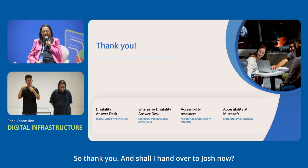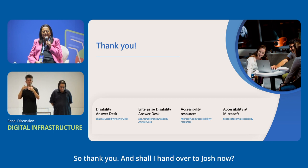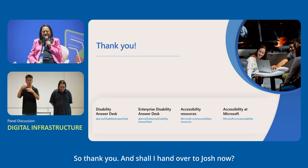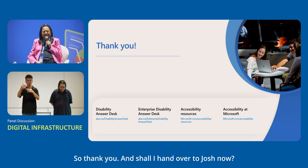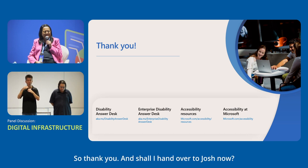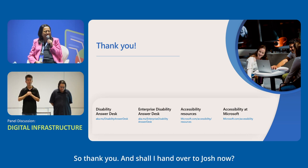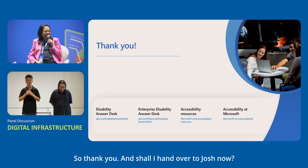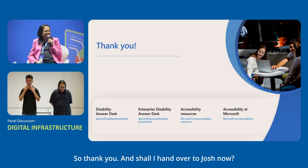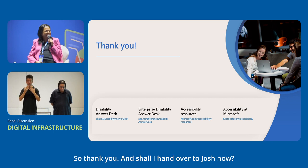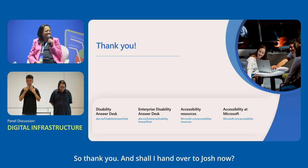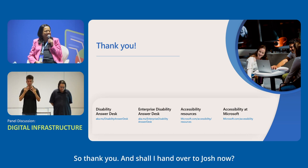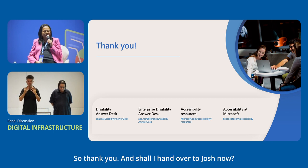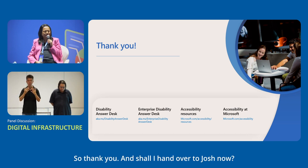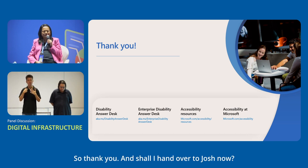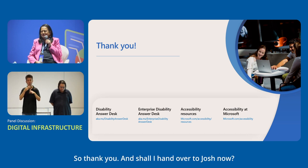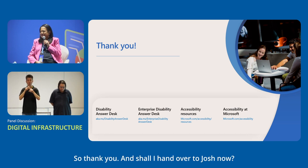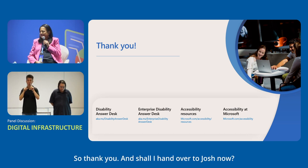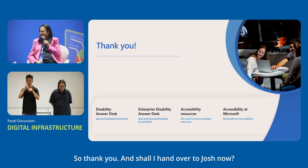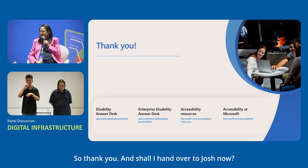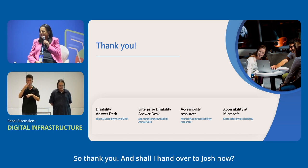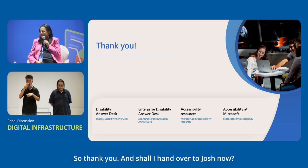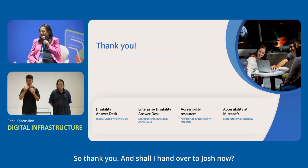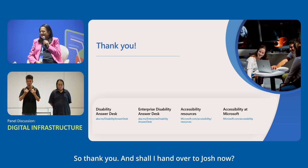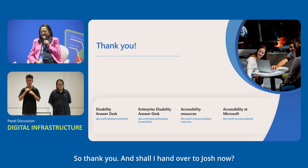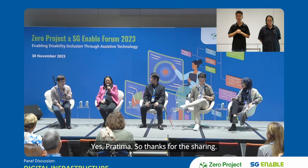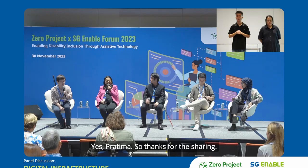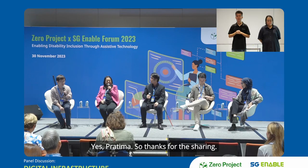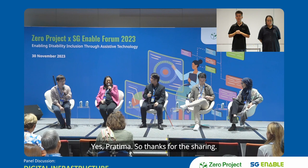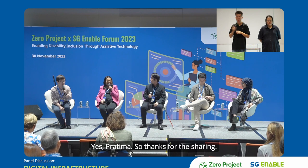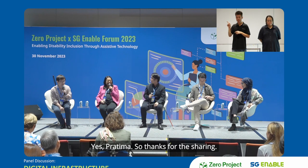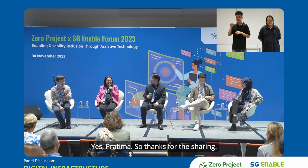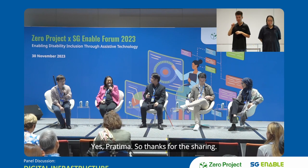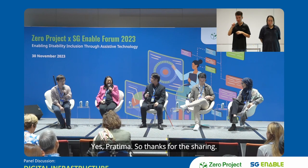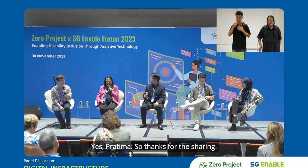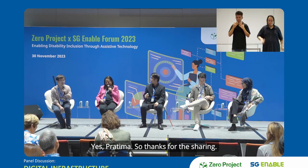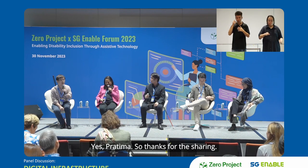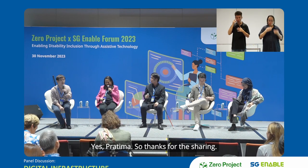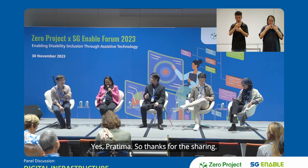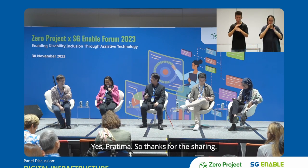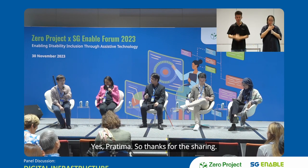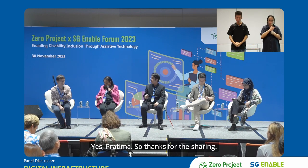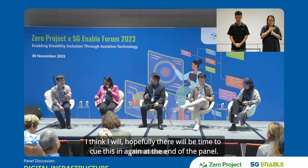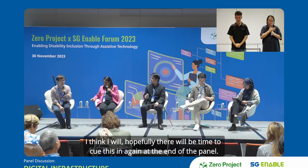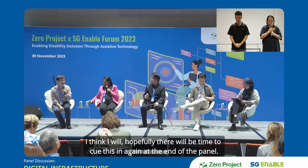so thank you and shall I hand over to Josh now yes pratima so thanks for the sharing um so uh